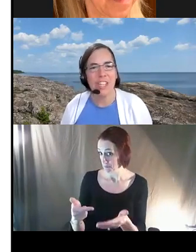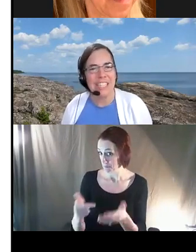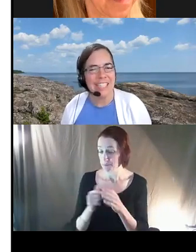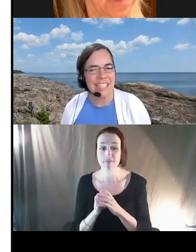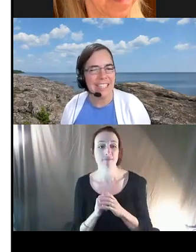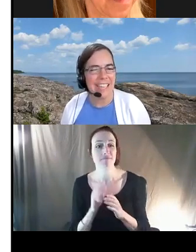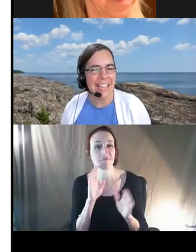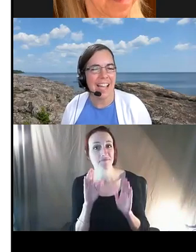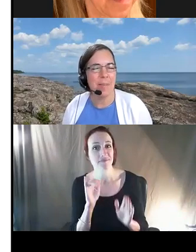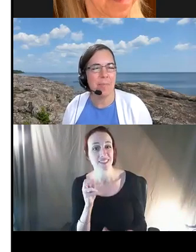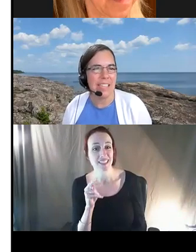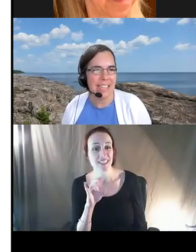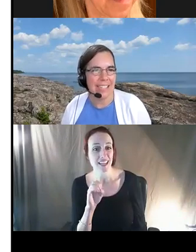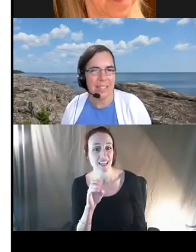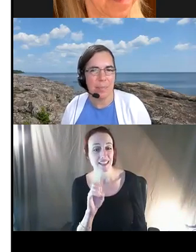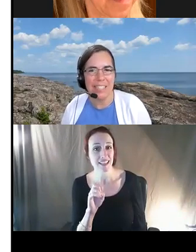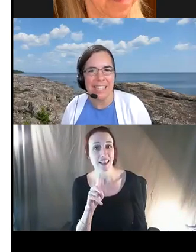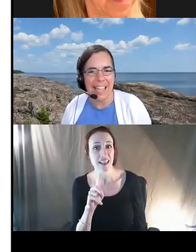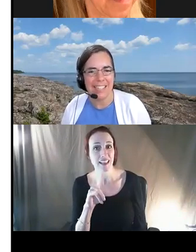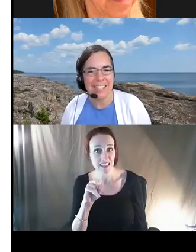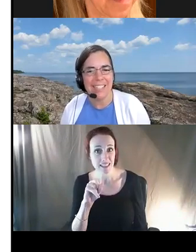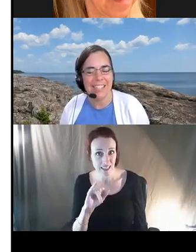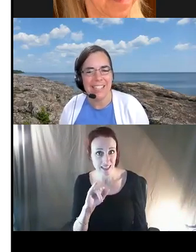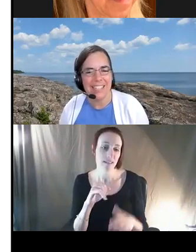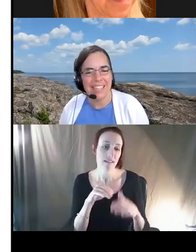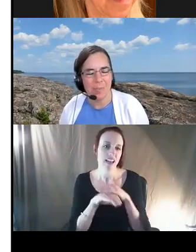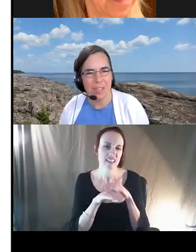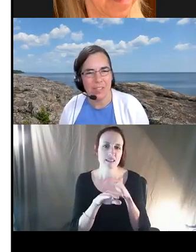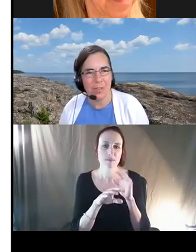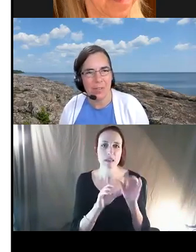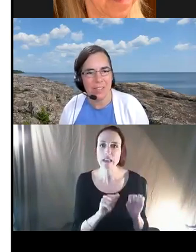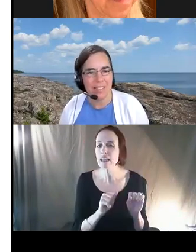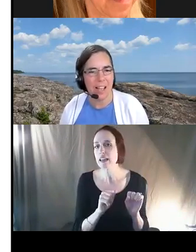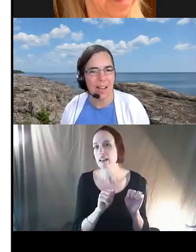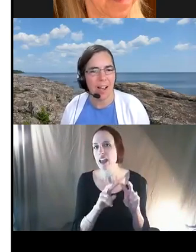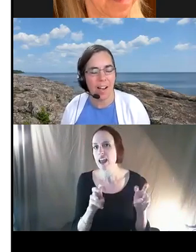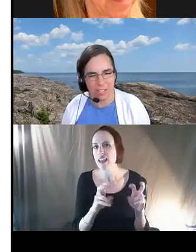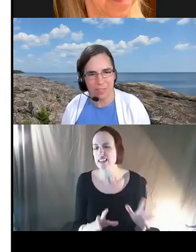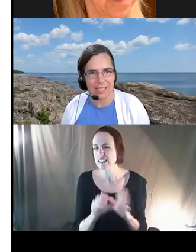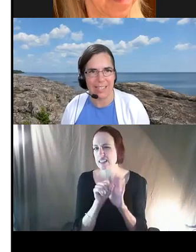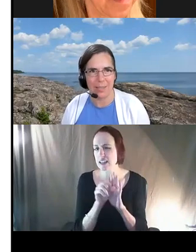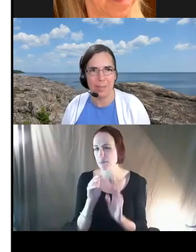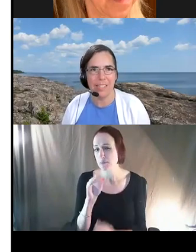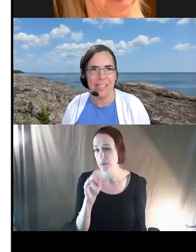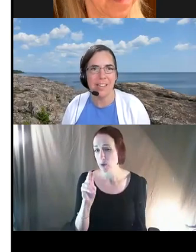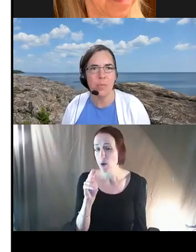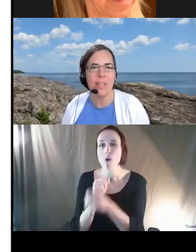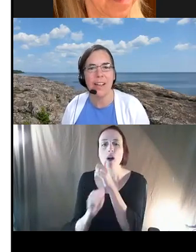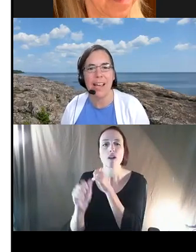My many Jennie Delisi, and I am the Accessibility Analyst, Minnesota IT Services.